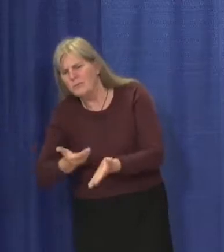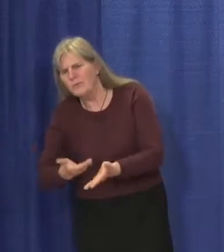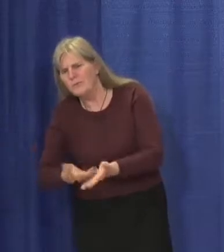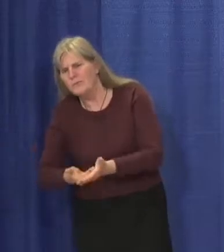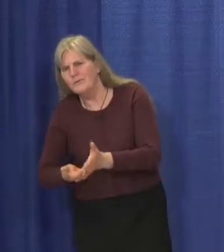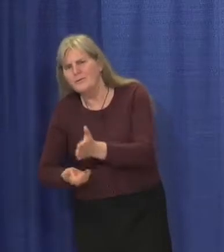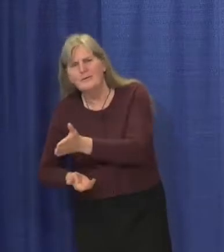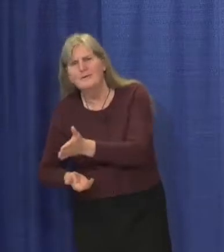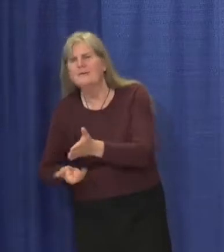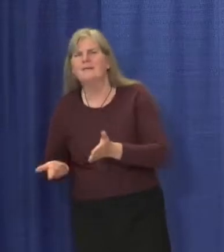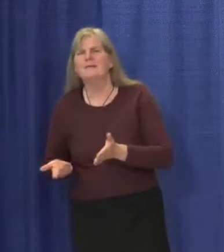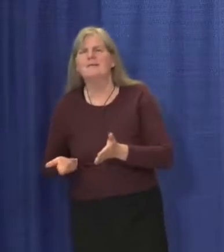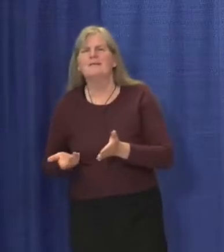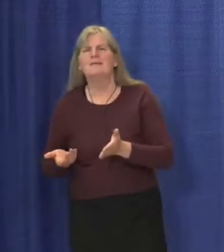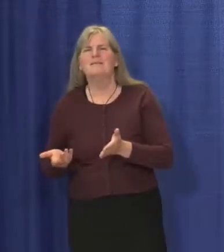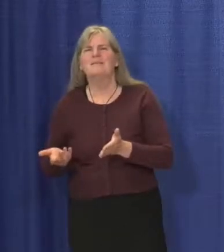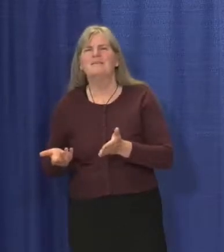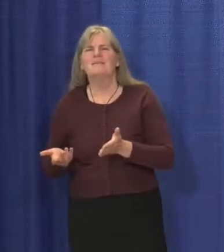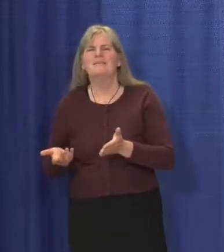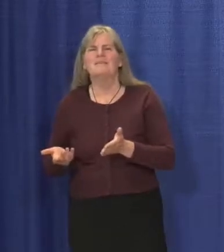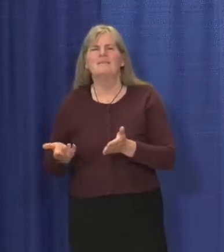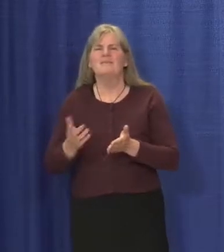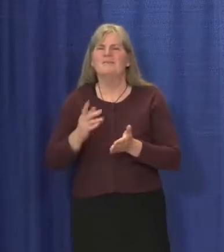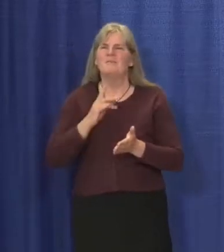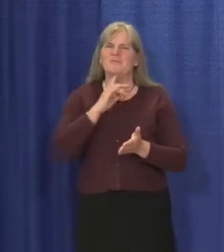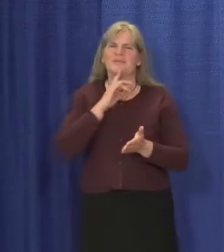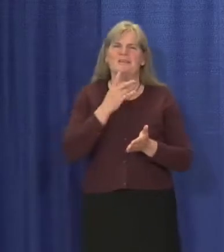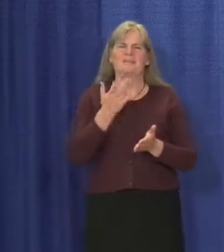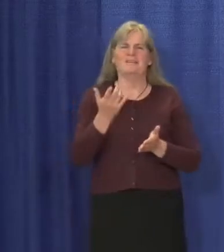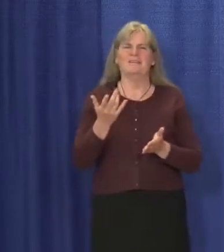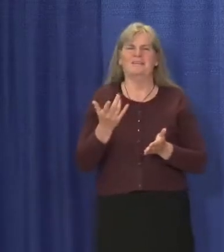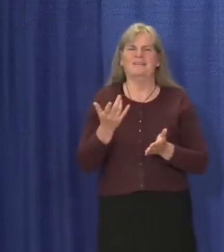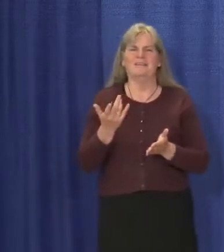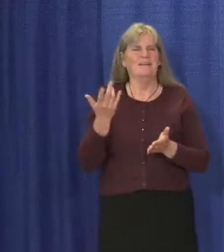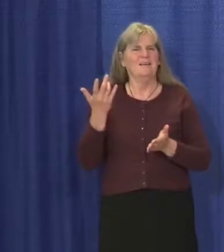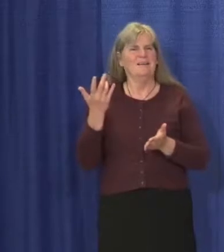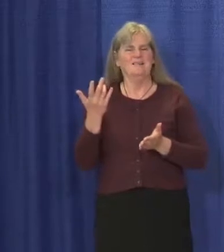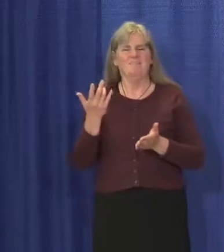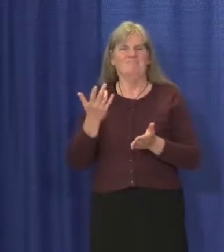When we are no longer look in to a time when we won't have orders